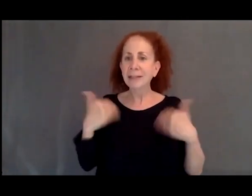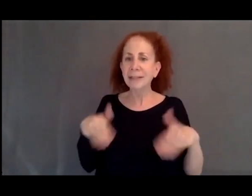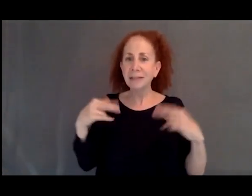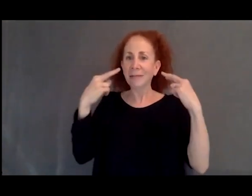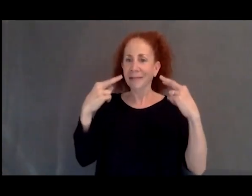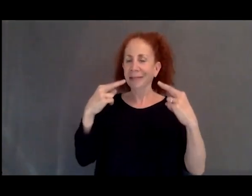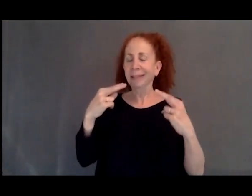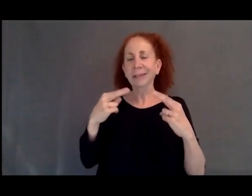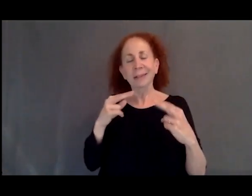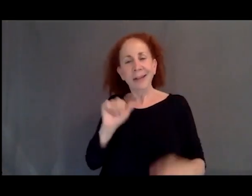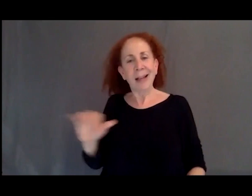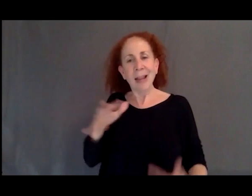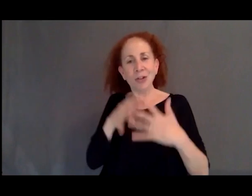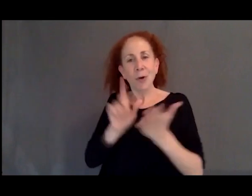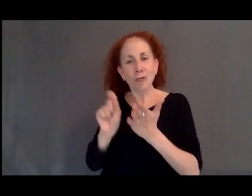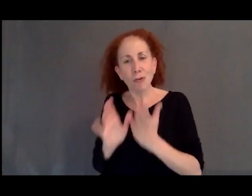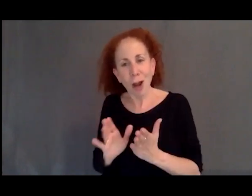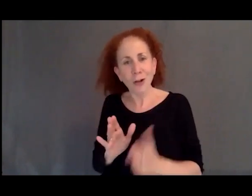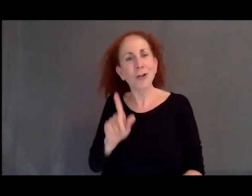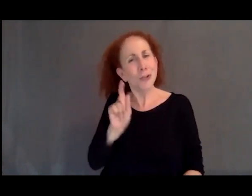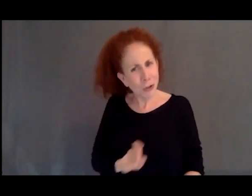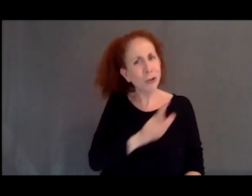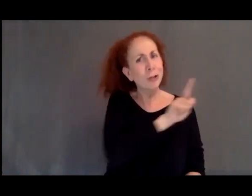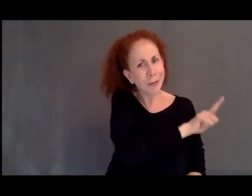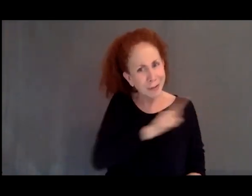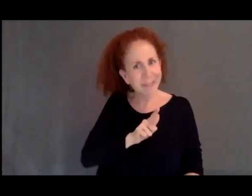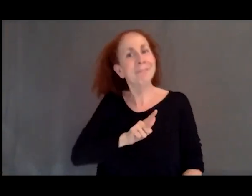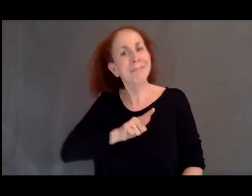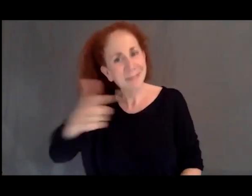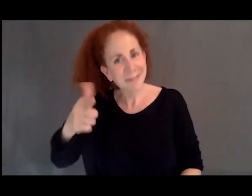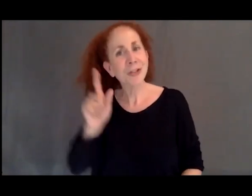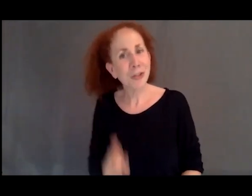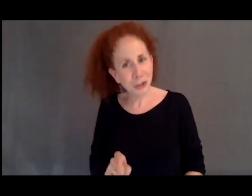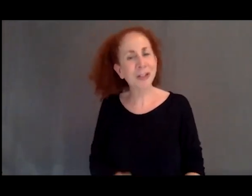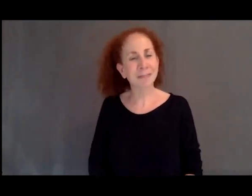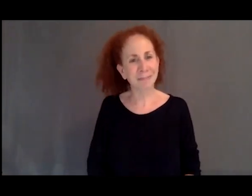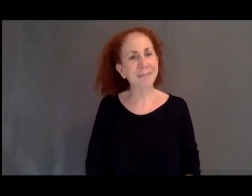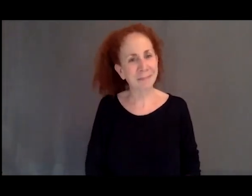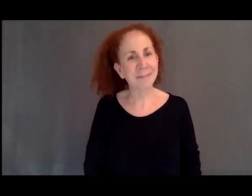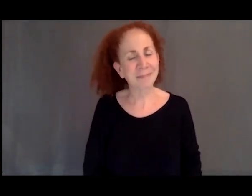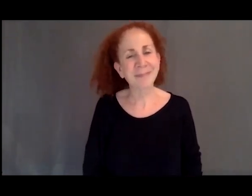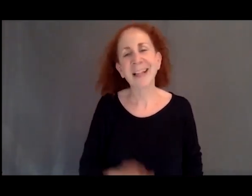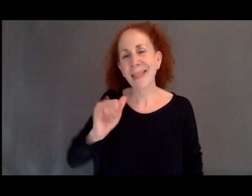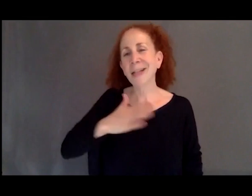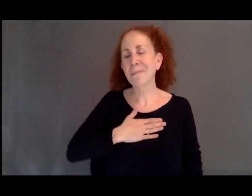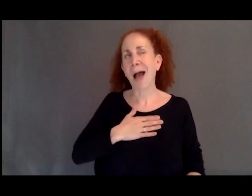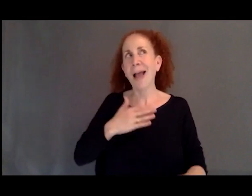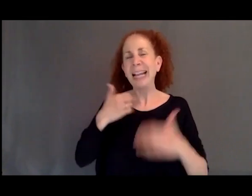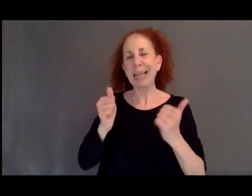to be an Asian-American writer. And that's exactly as it should be from the generations of efforts that had come before me. So that's my attempt to try to contribute